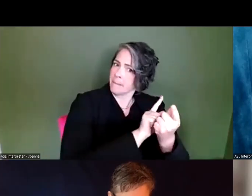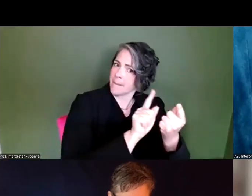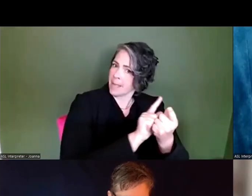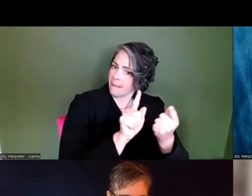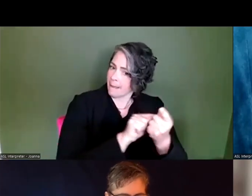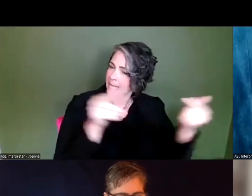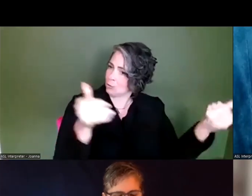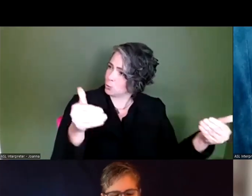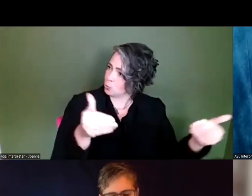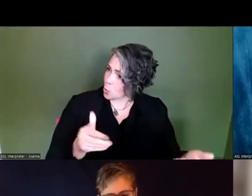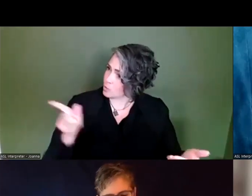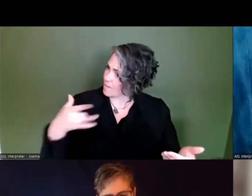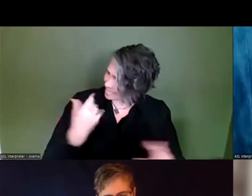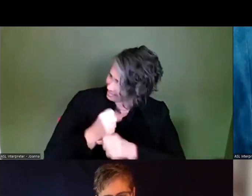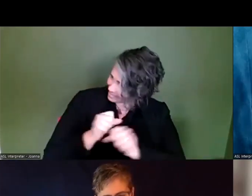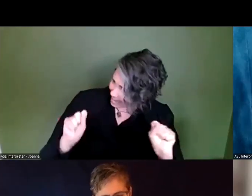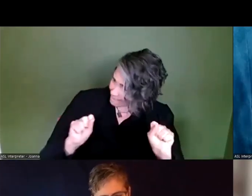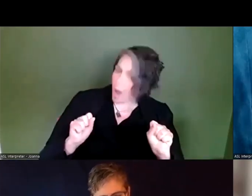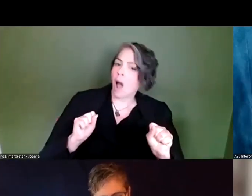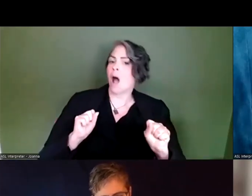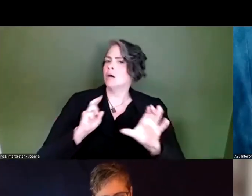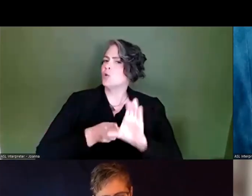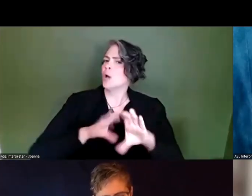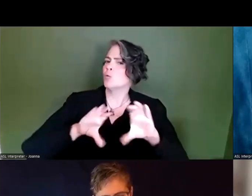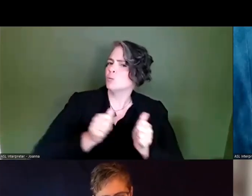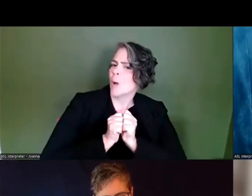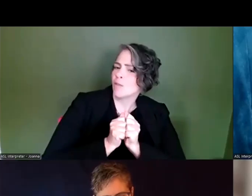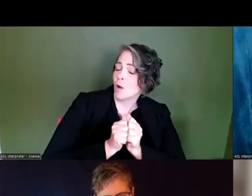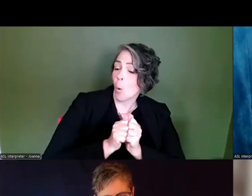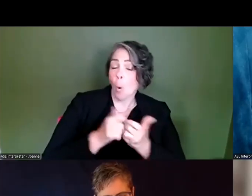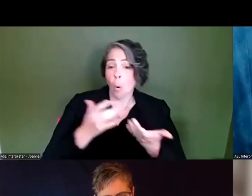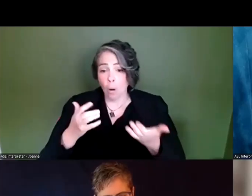safe and then we can go to a group together or vice versa. You know, I worked with a